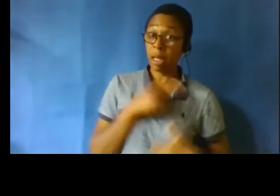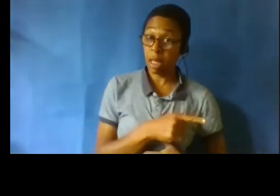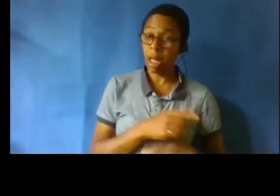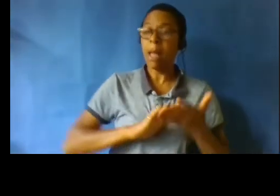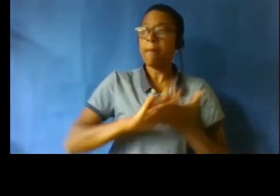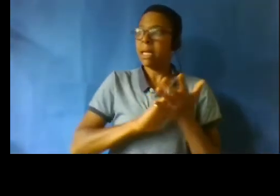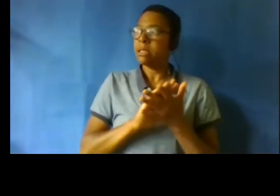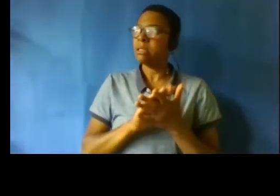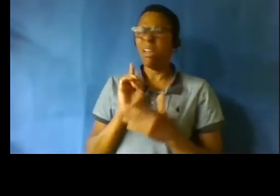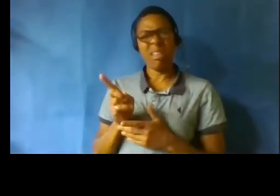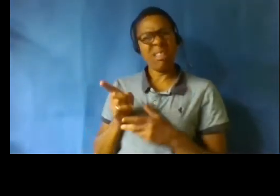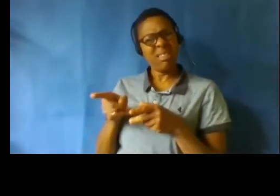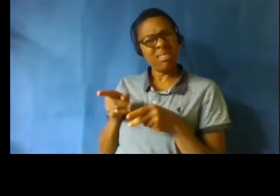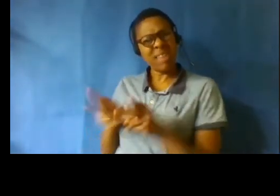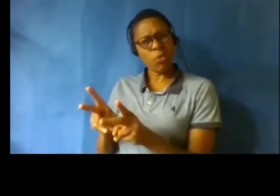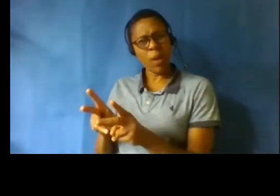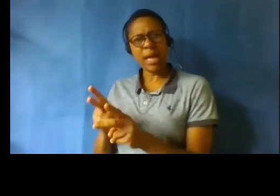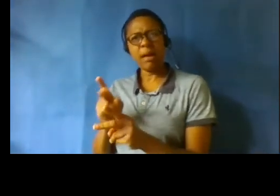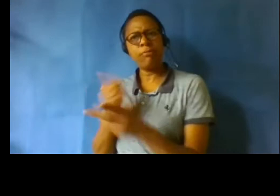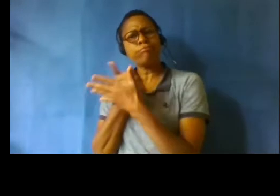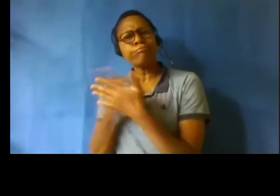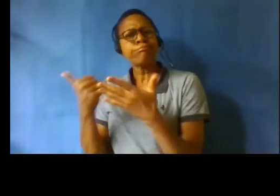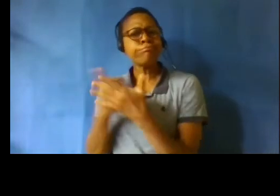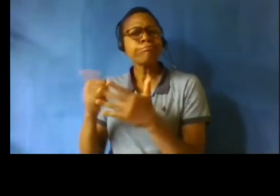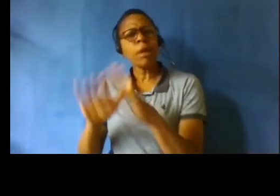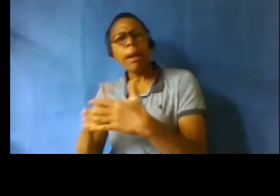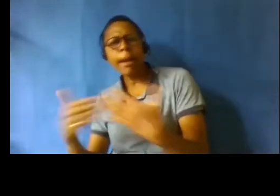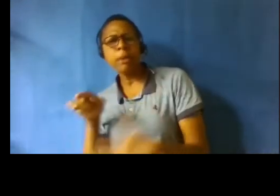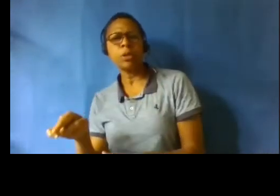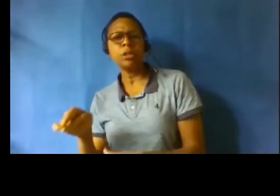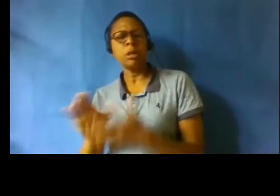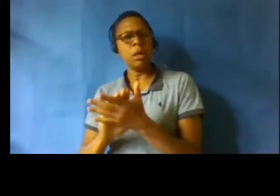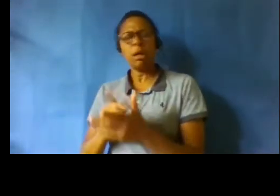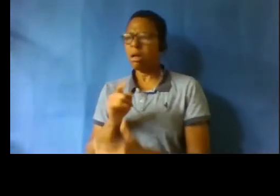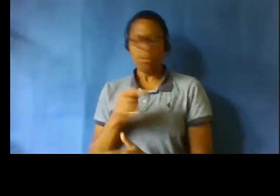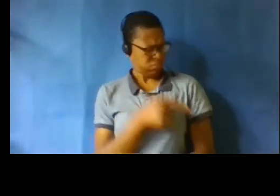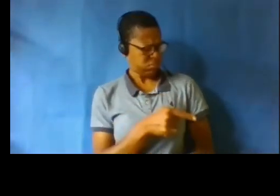relation ality with her environment she explains that her stimming is about